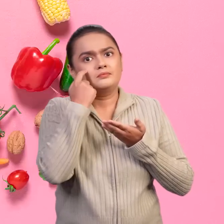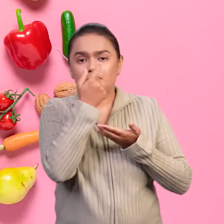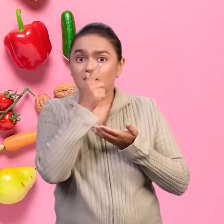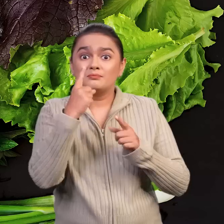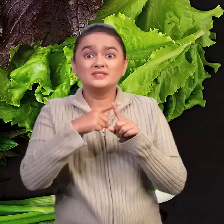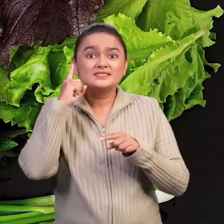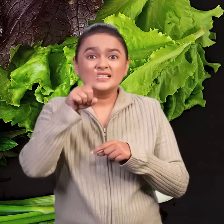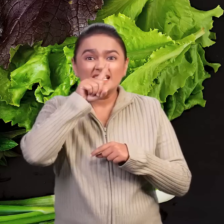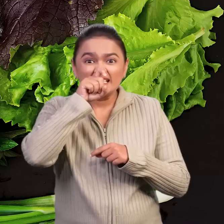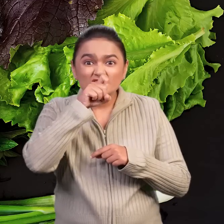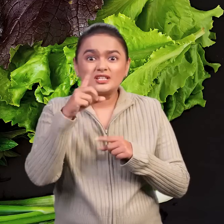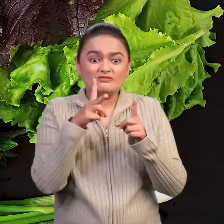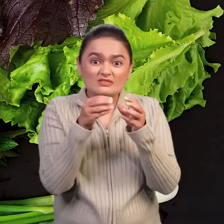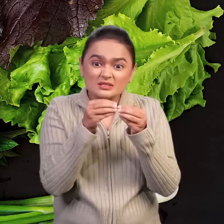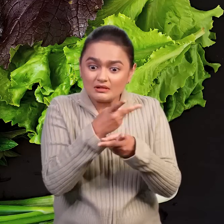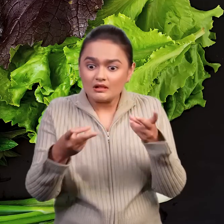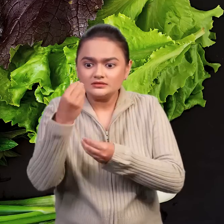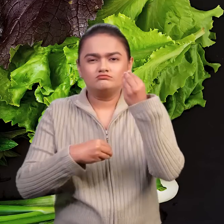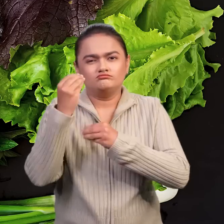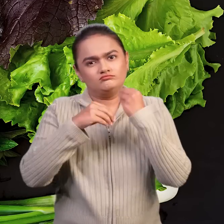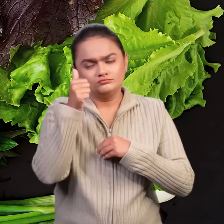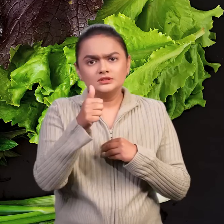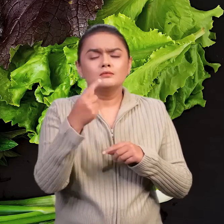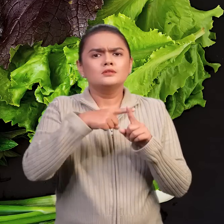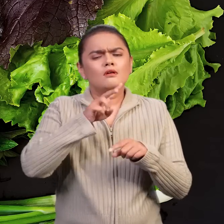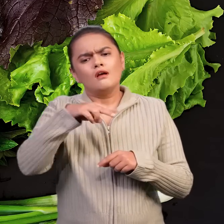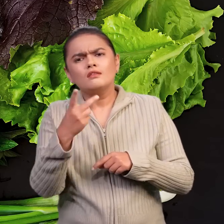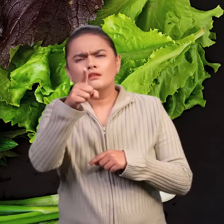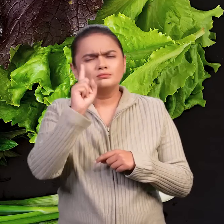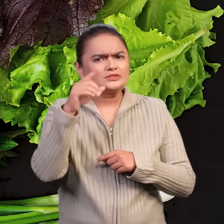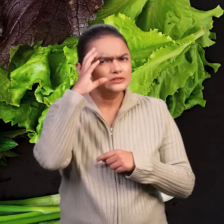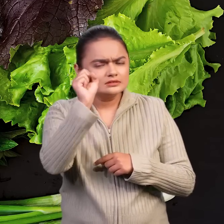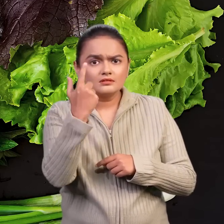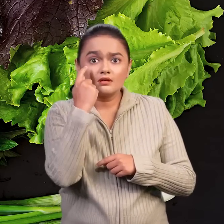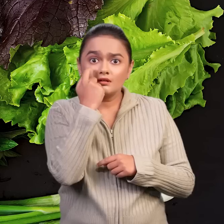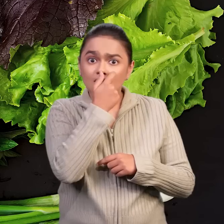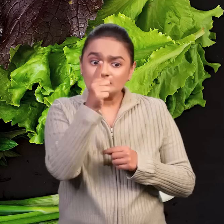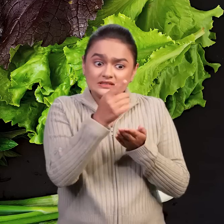And you? Green leafy vegetables. The other thing to keep in mind for keeping it safe